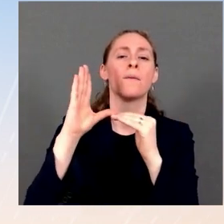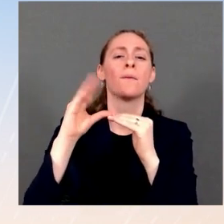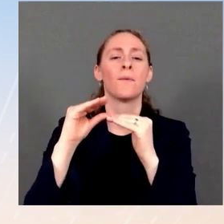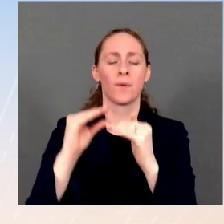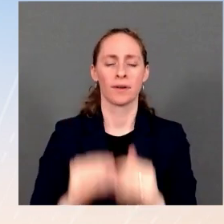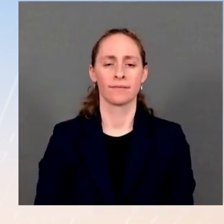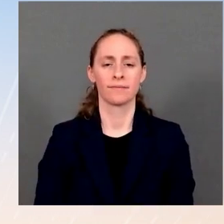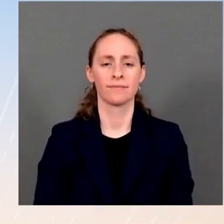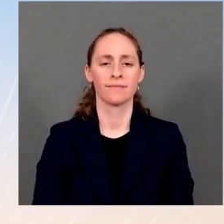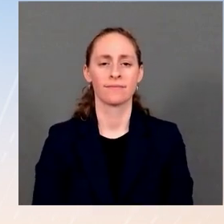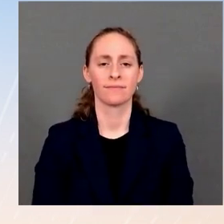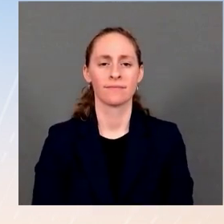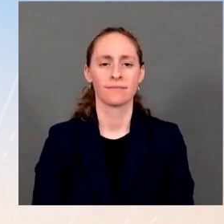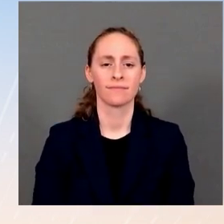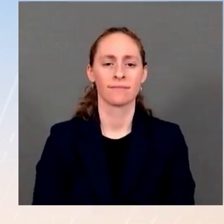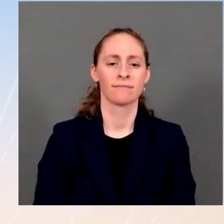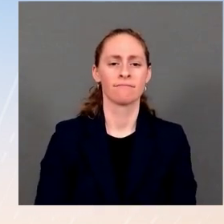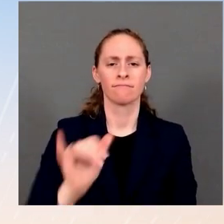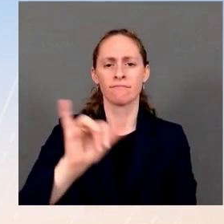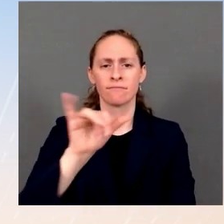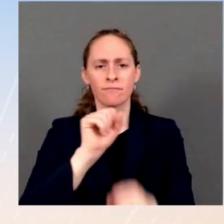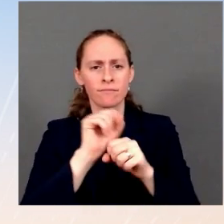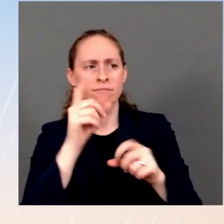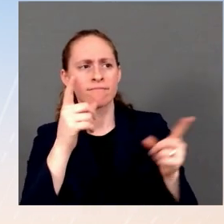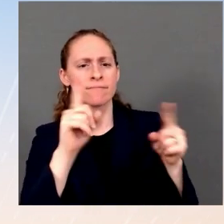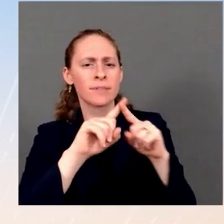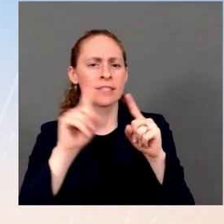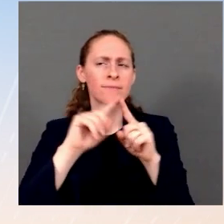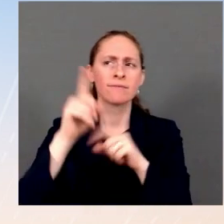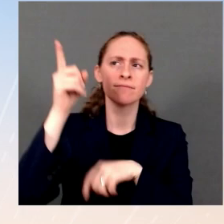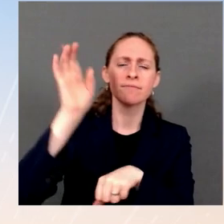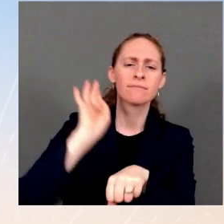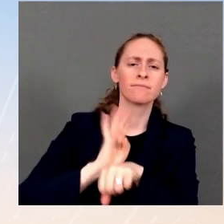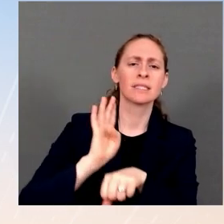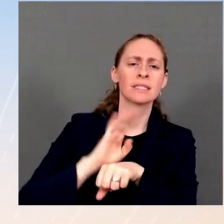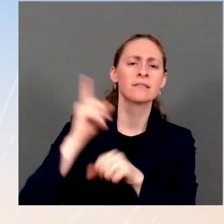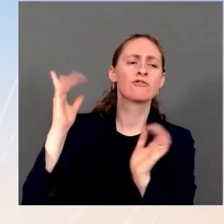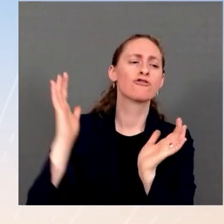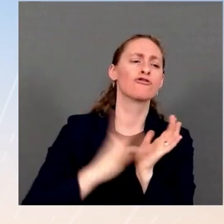the President's Port Action Plan and recent investments in our nation's Marine Highway System